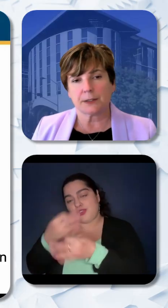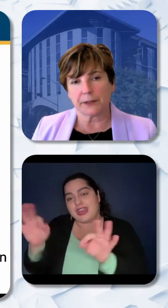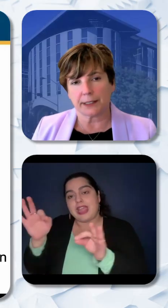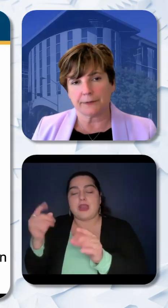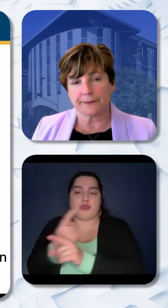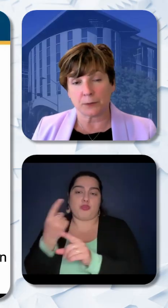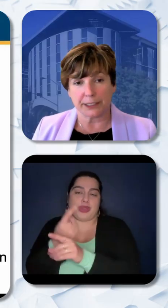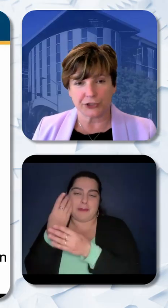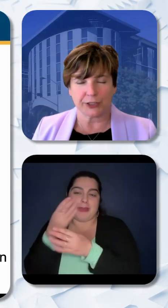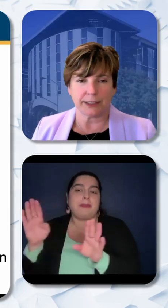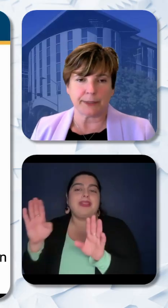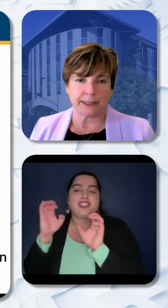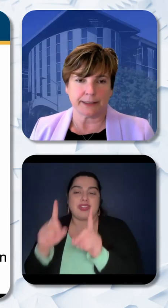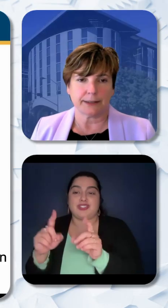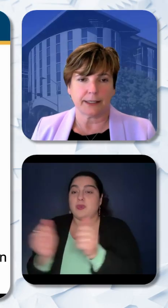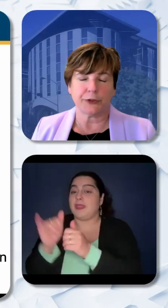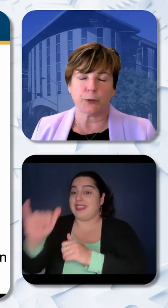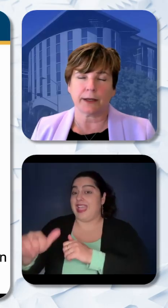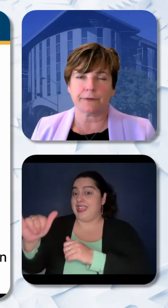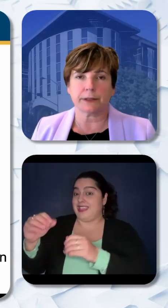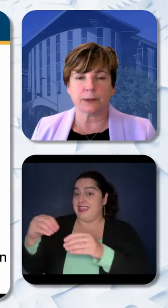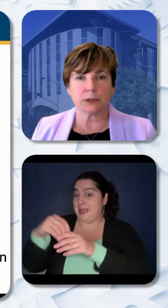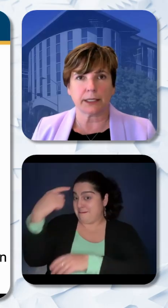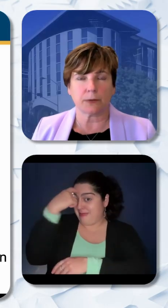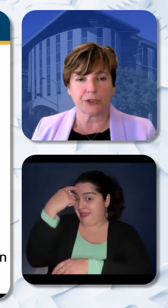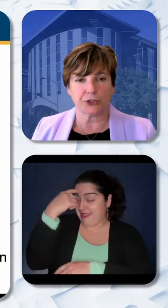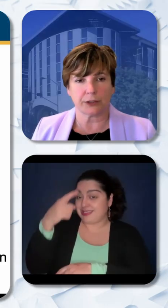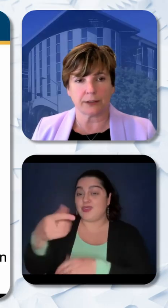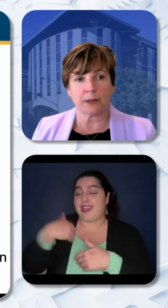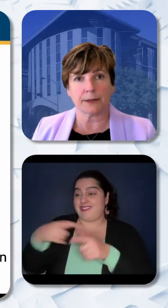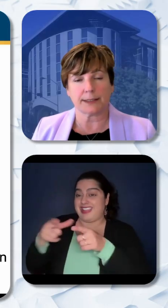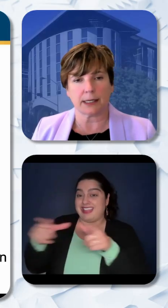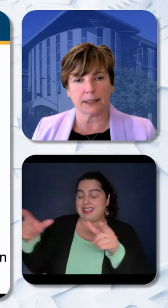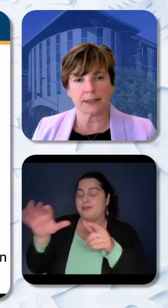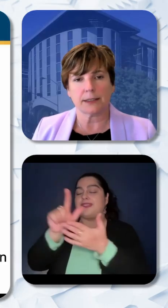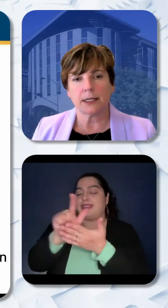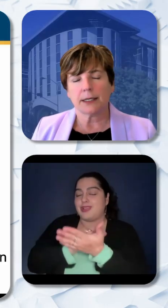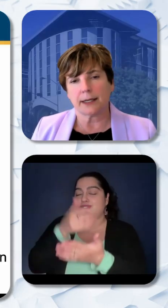So with that foundation in mind, and you have the legal language on the slides,